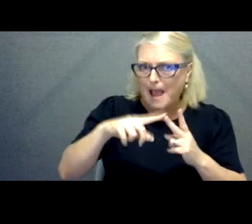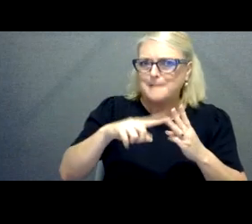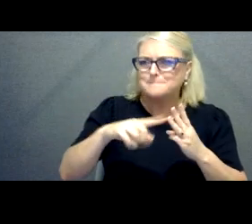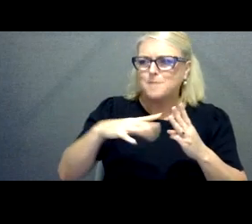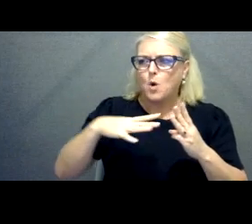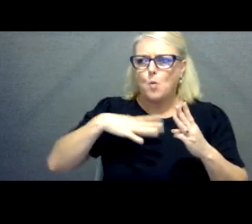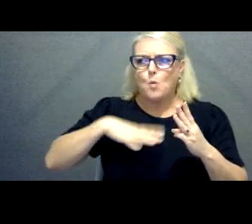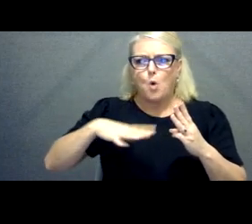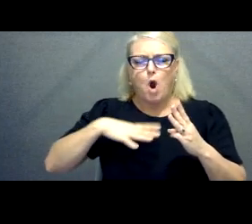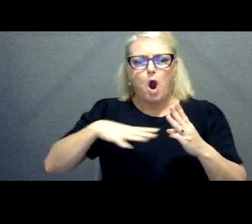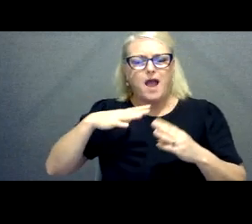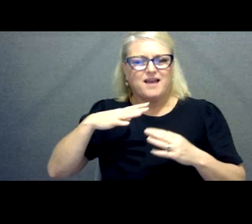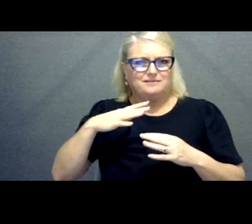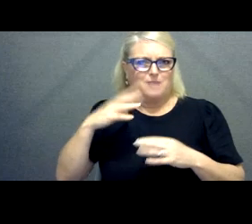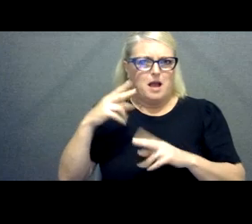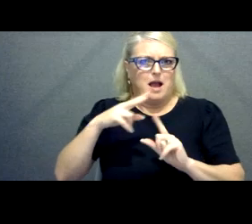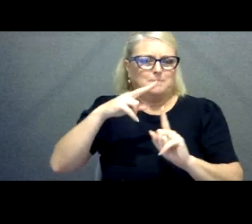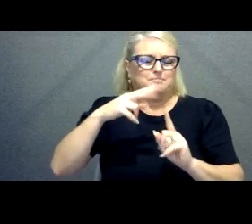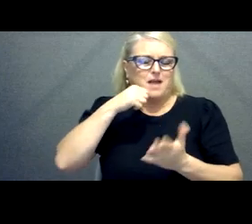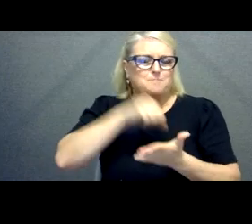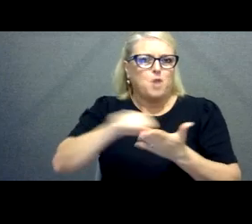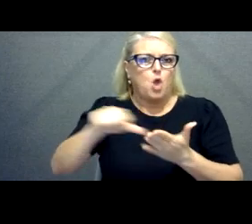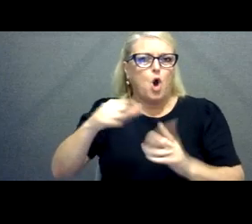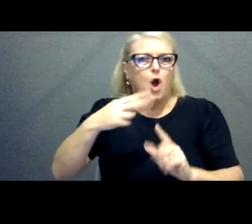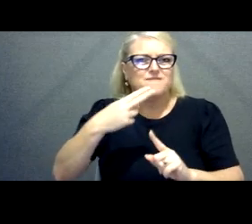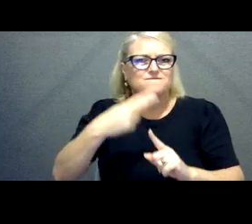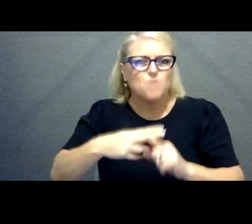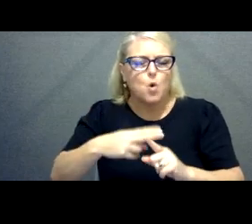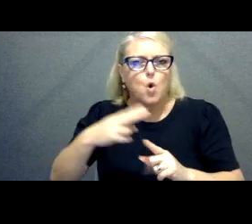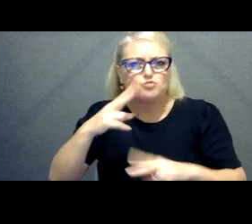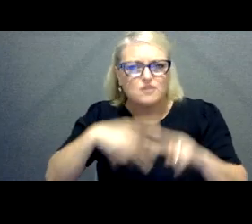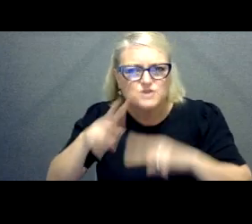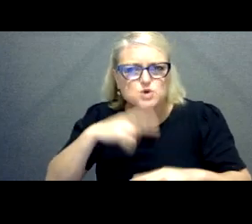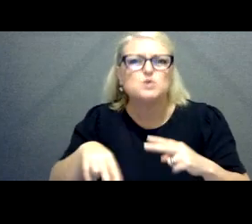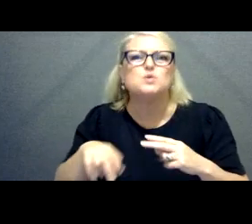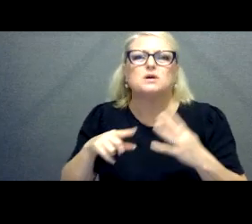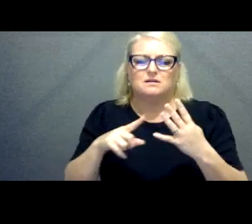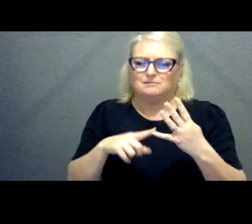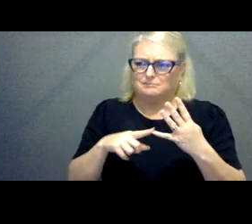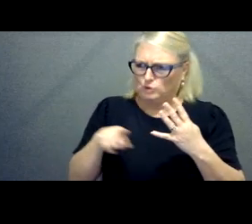what part of the decision they don't agree with um and then one of our assessing officers will